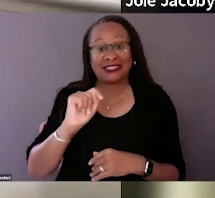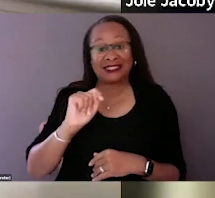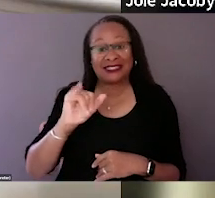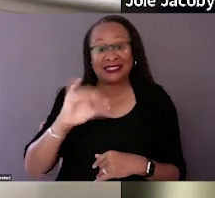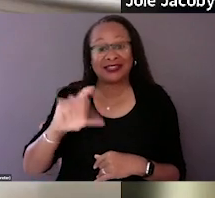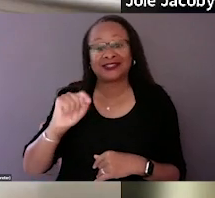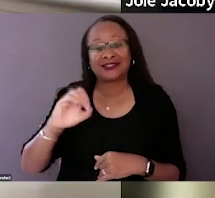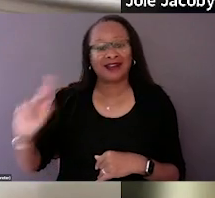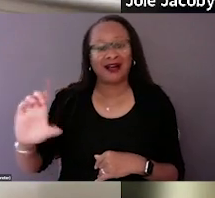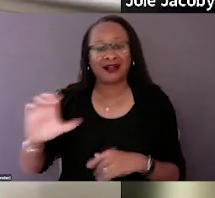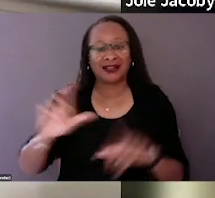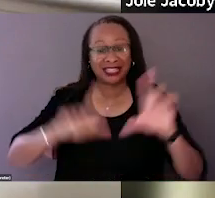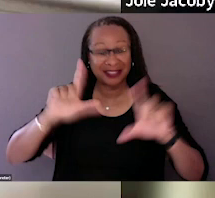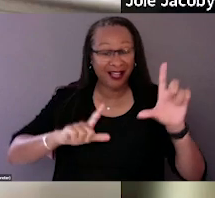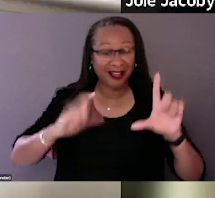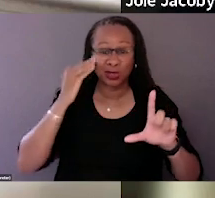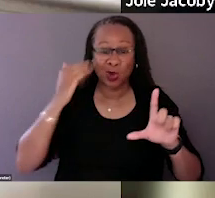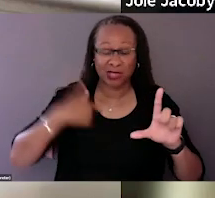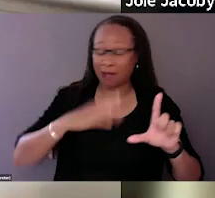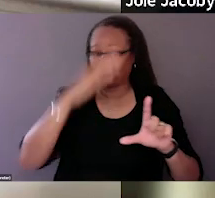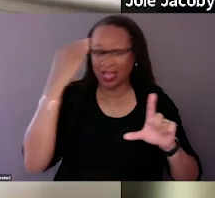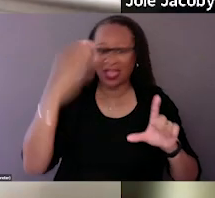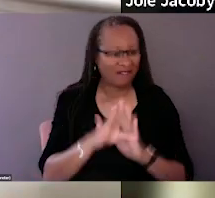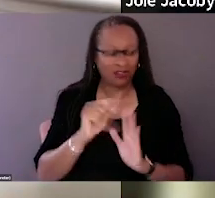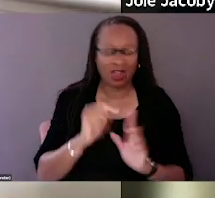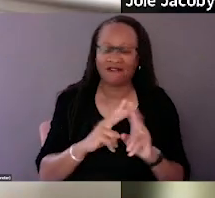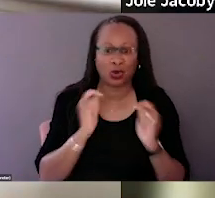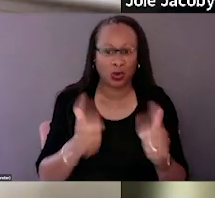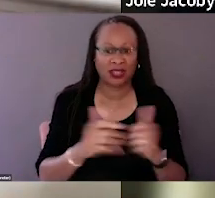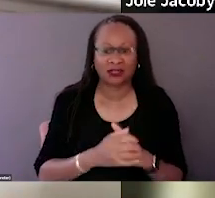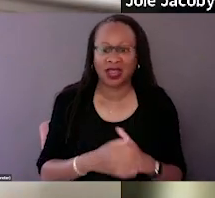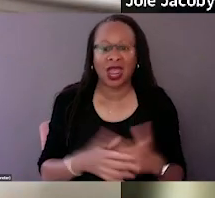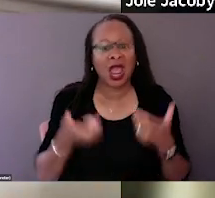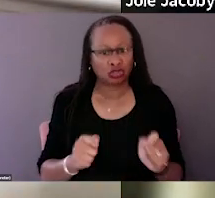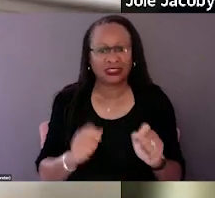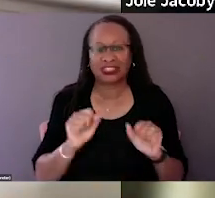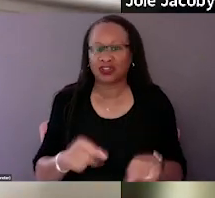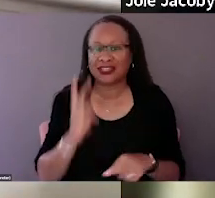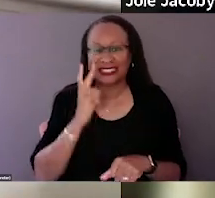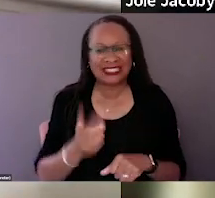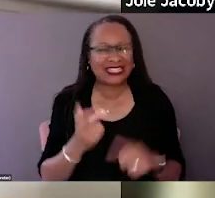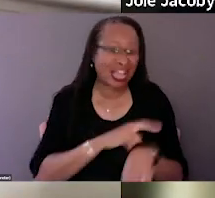They found that out really quickly. I was really trying to see naturally what would come to me.